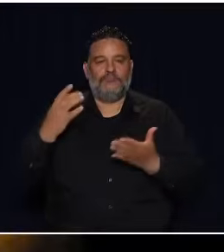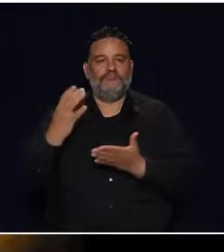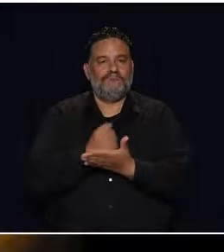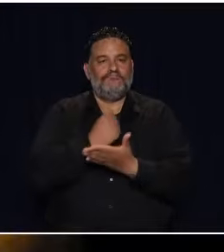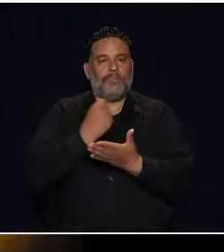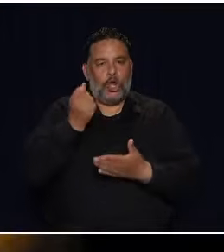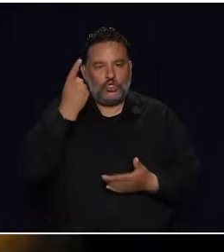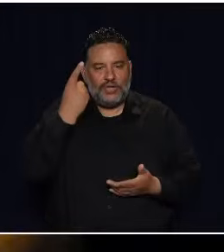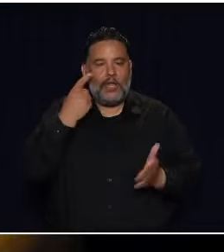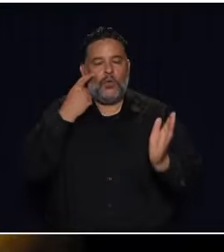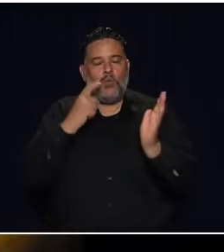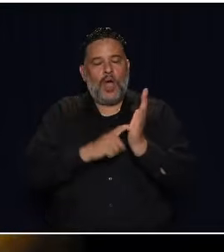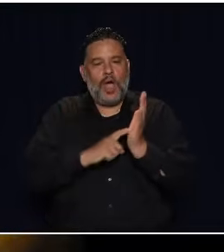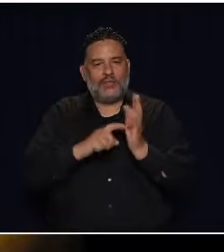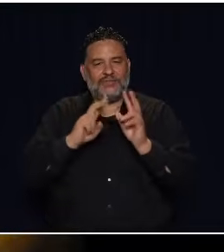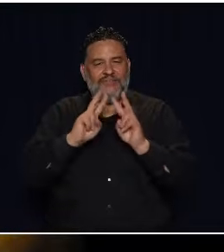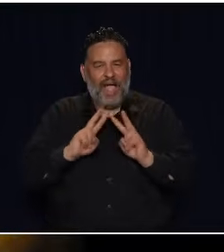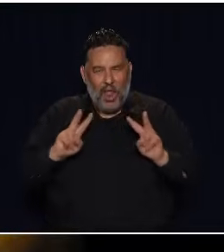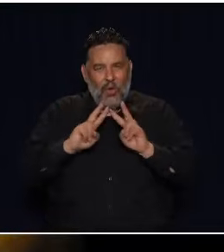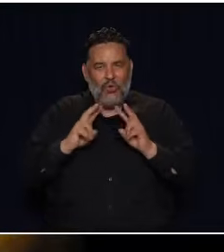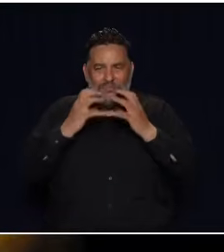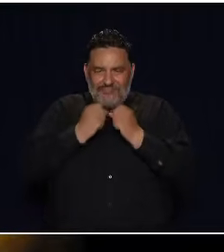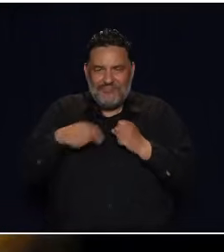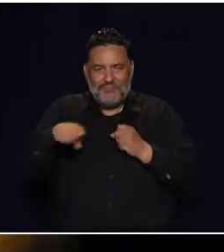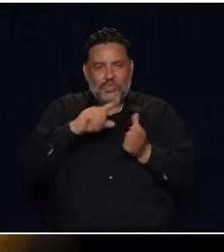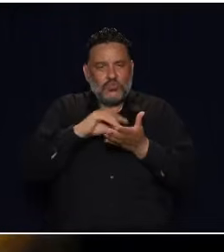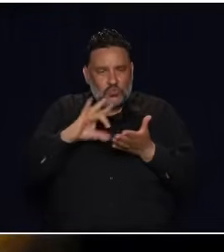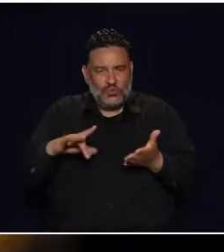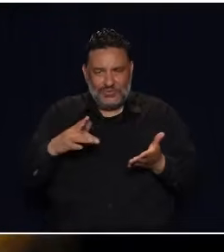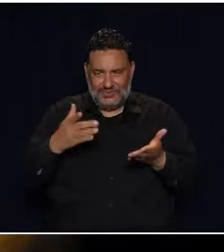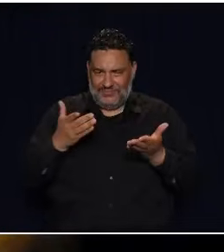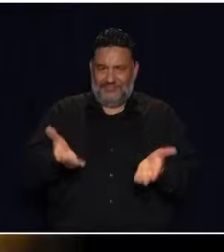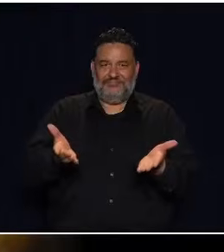INCREDIBLY DIVERSE. WE CANNOT ERASE HISTORY. THIS IS AN OPPORTUNITY TO